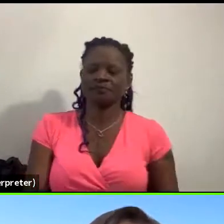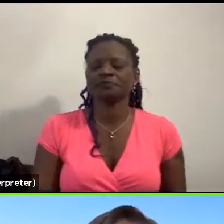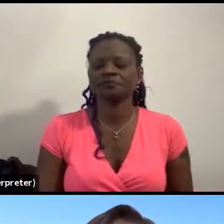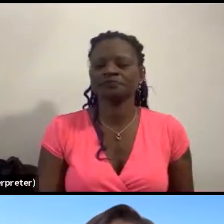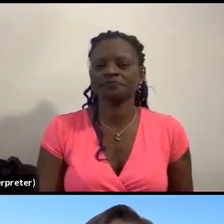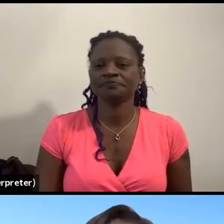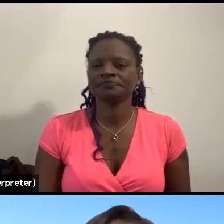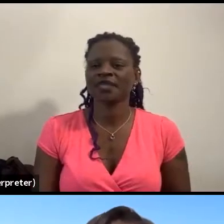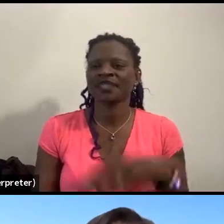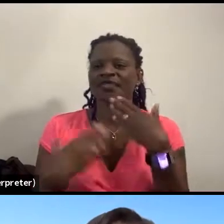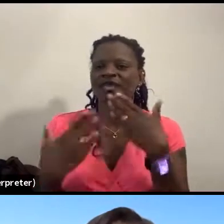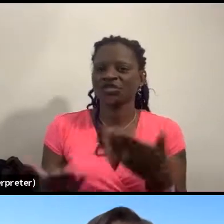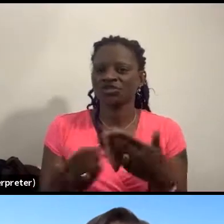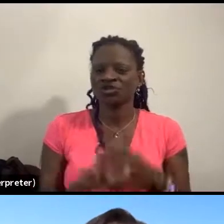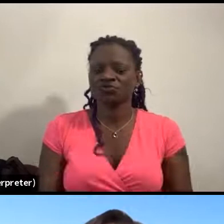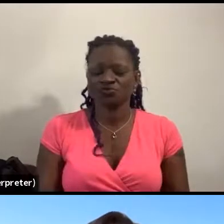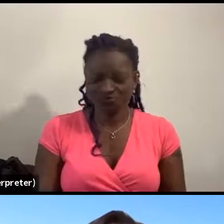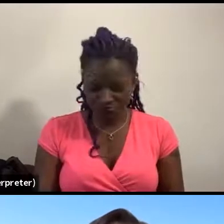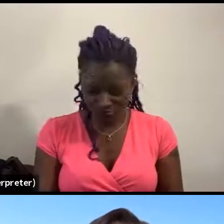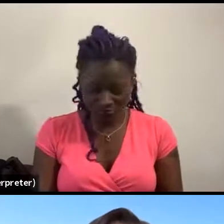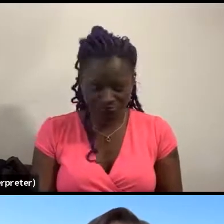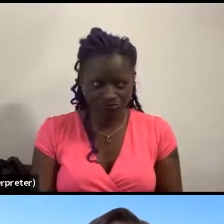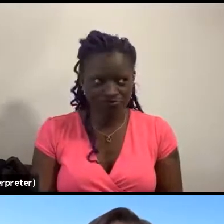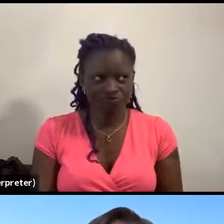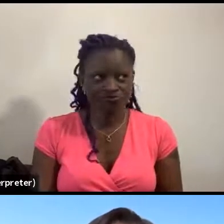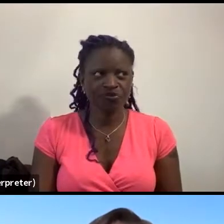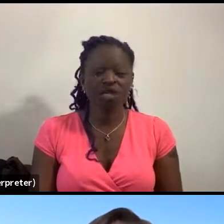Thank you very much, Dr. Chenda, appreciate that. And before we go to our panel for a